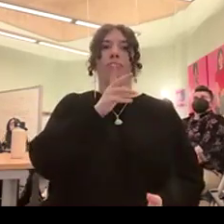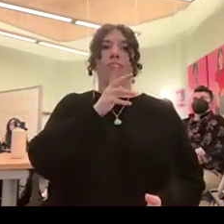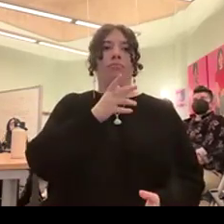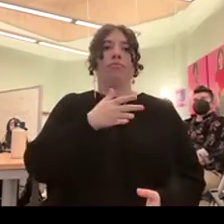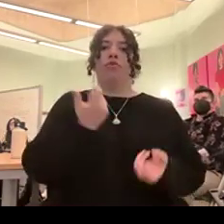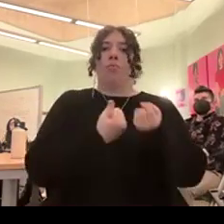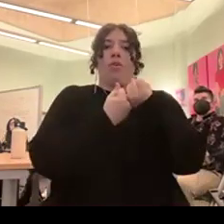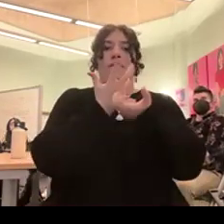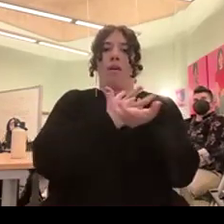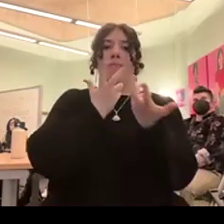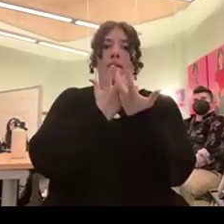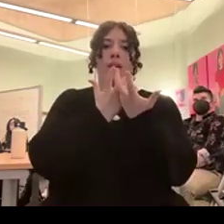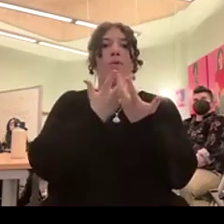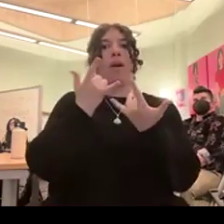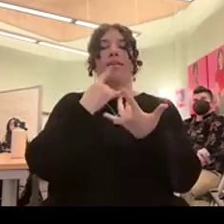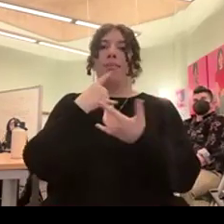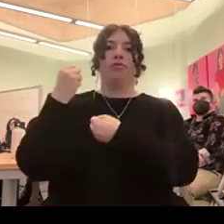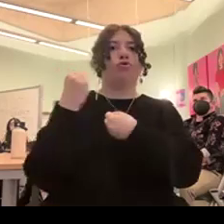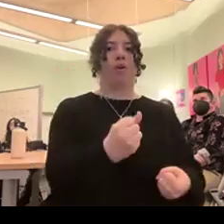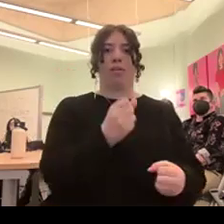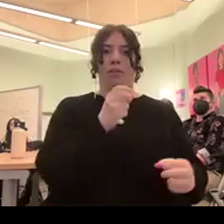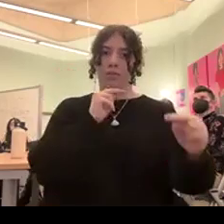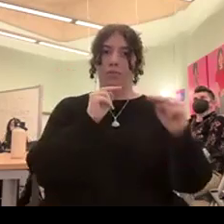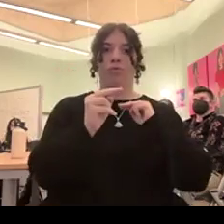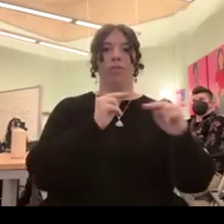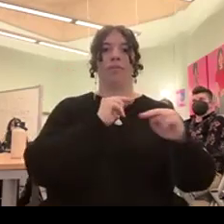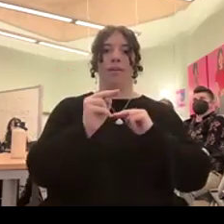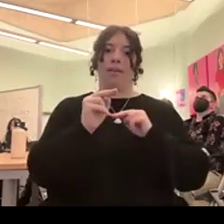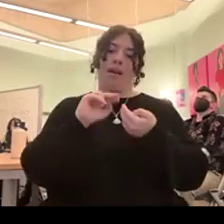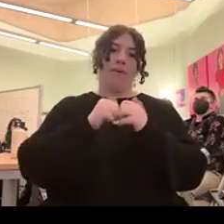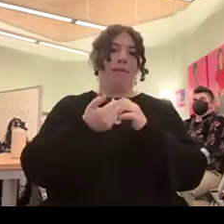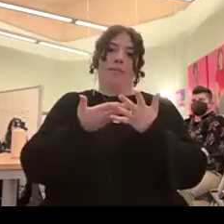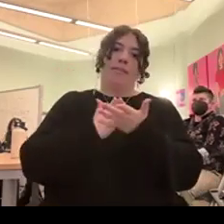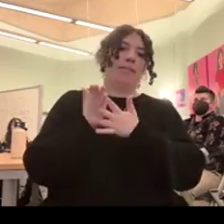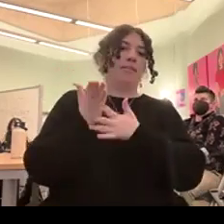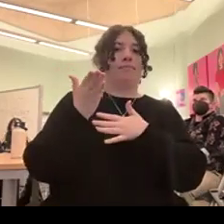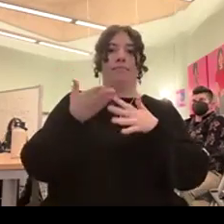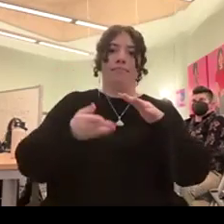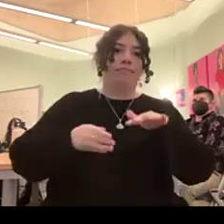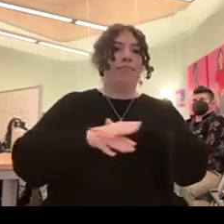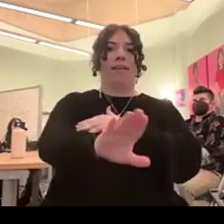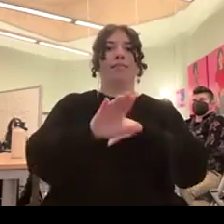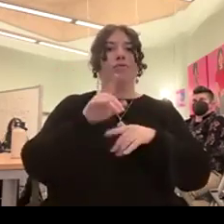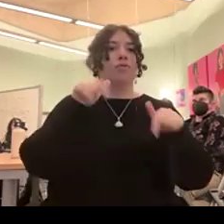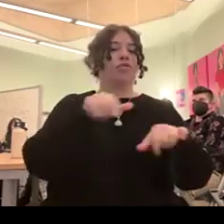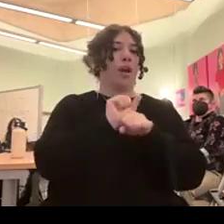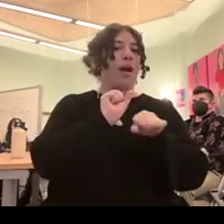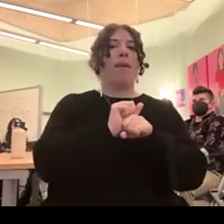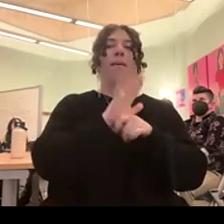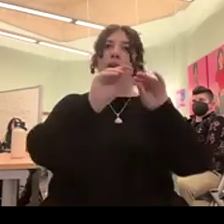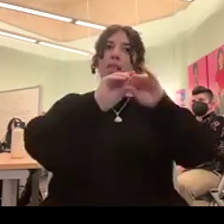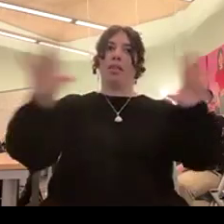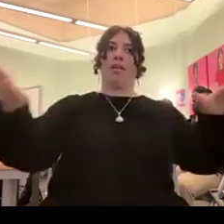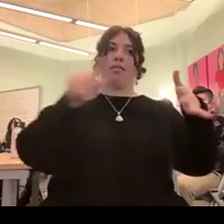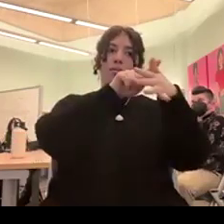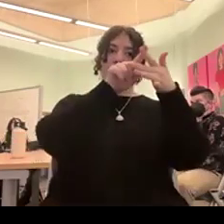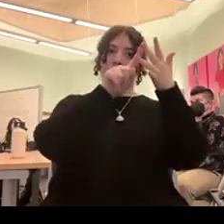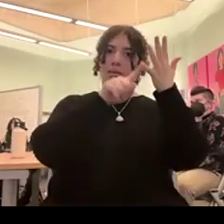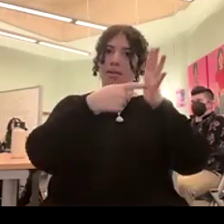accommodating, and it is because I very strongly negotiated in my way and made it very very clear